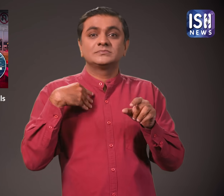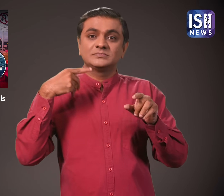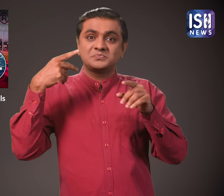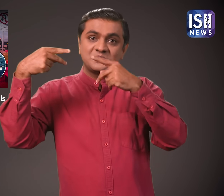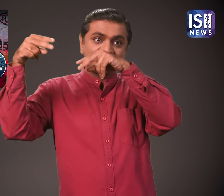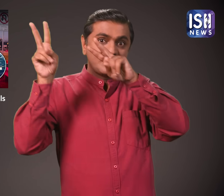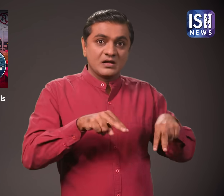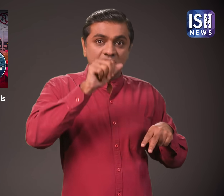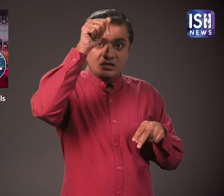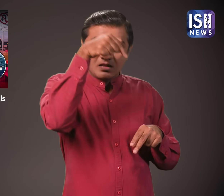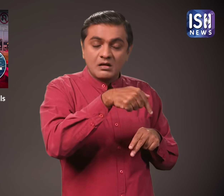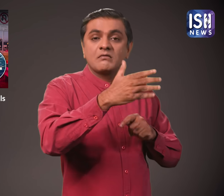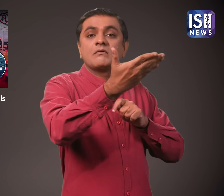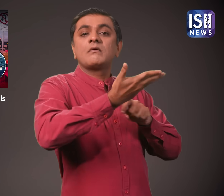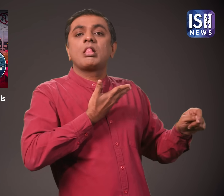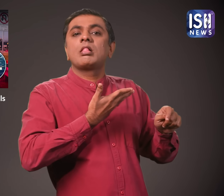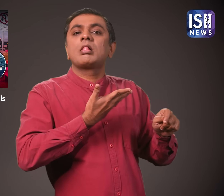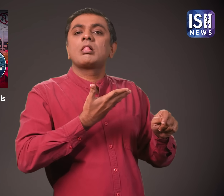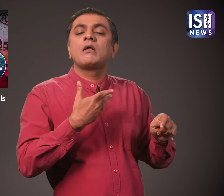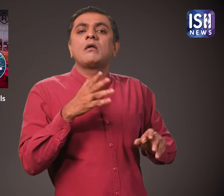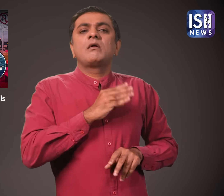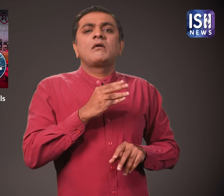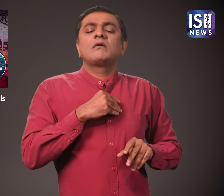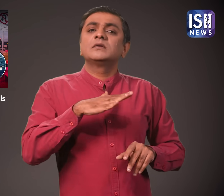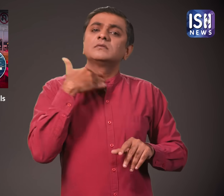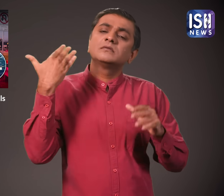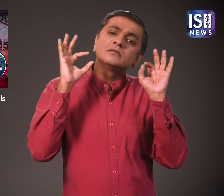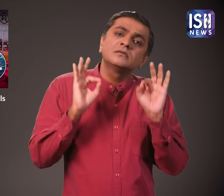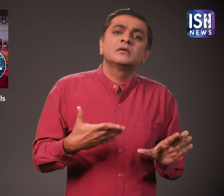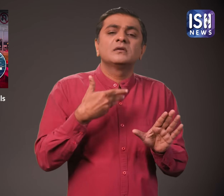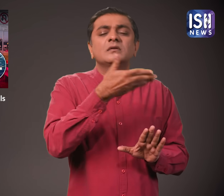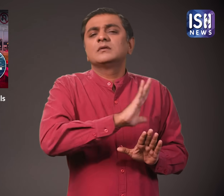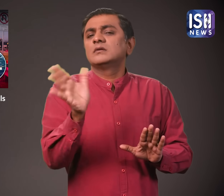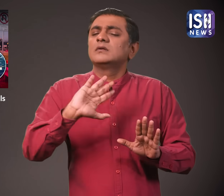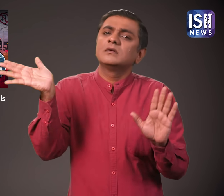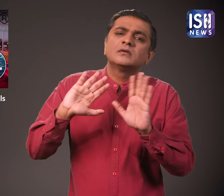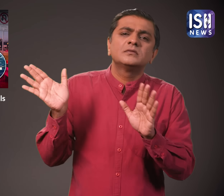He claimed he was afraid to return to India, fearing he might be killed.